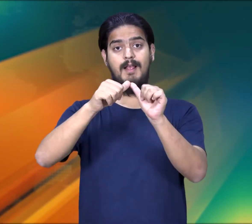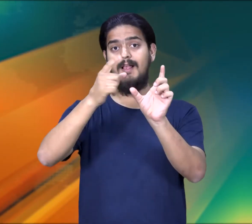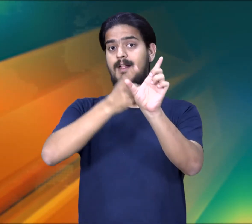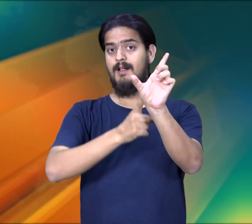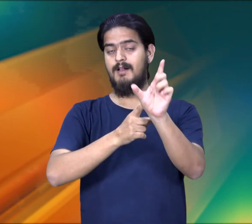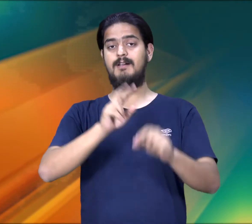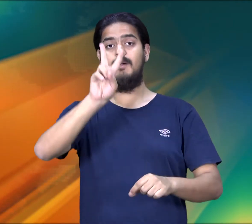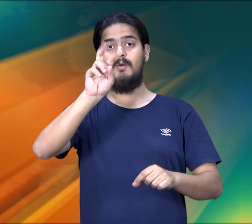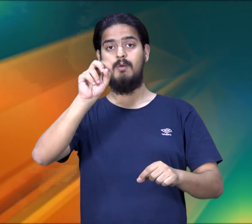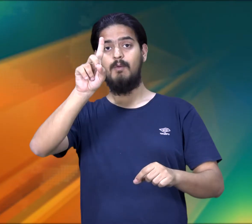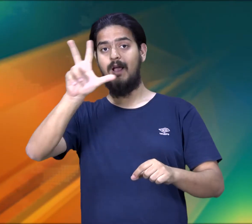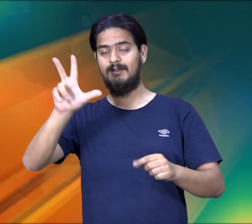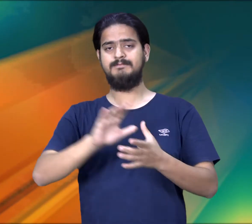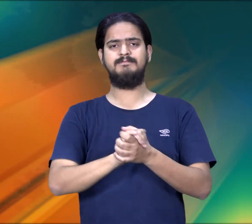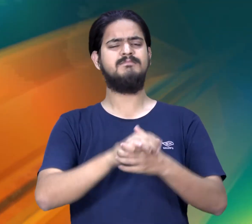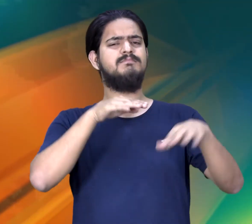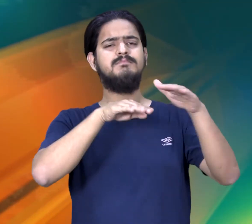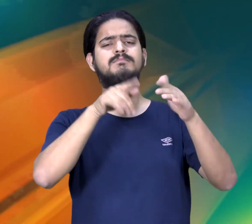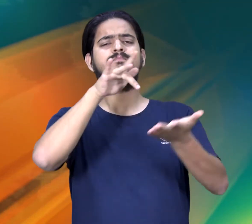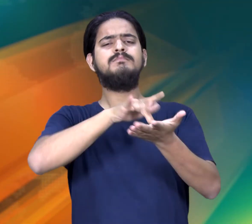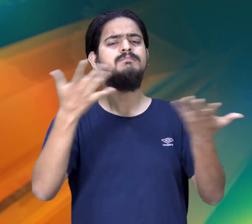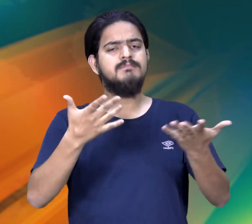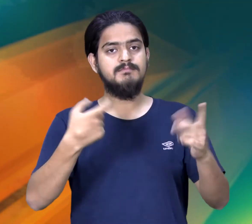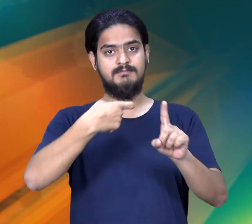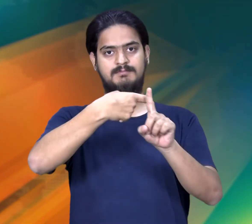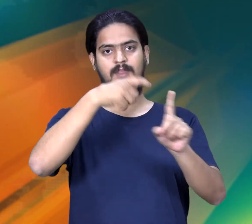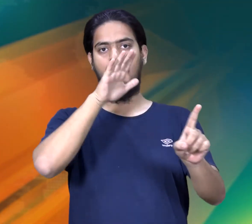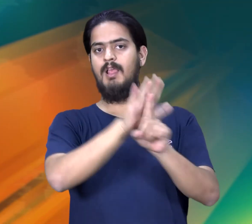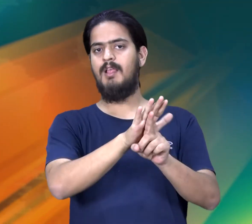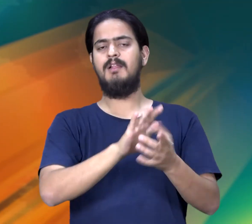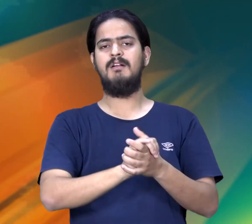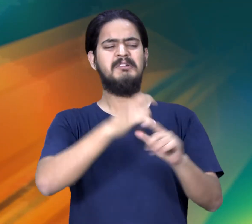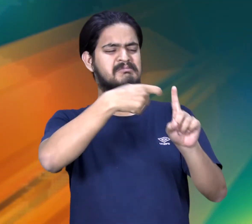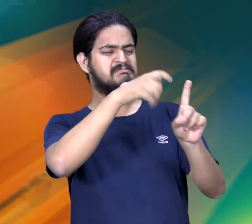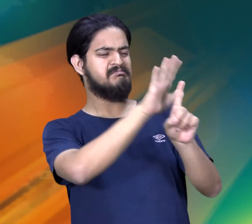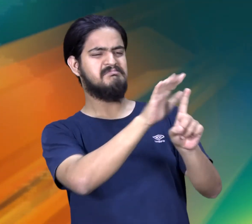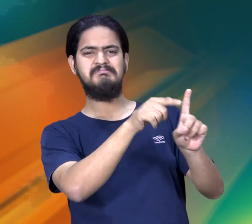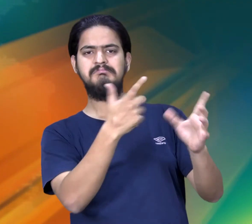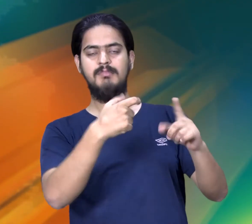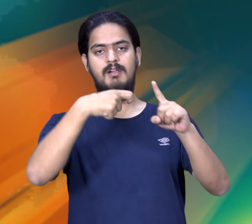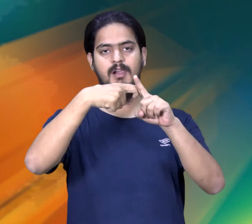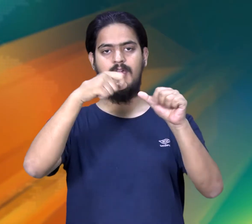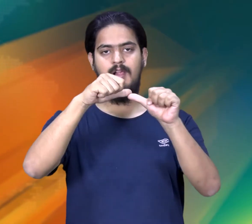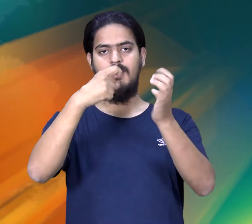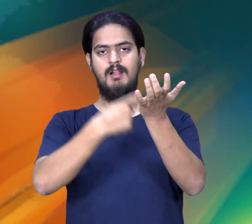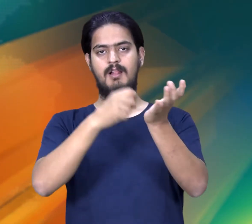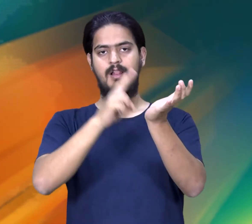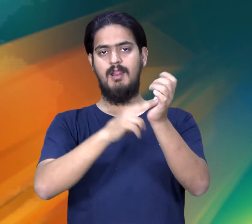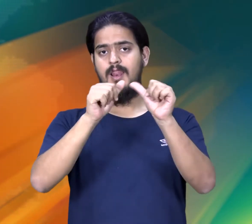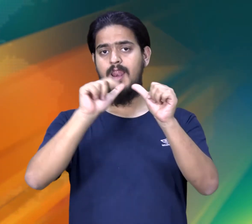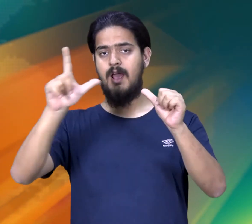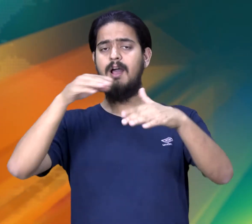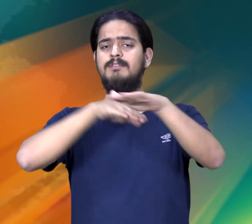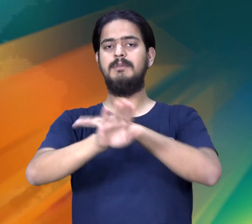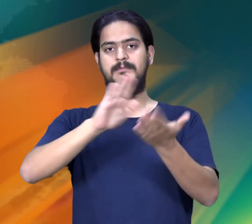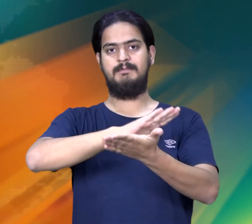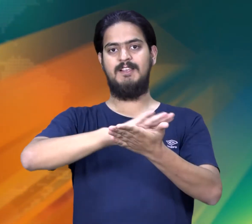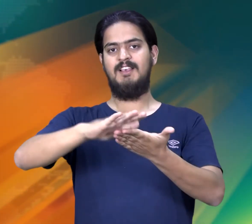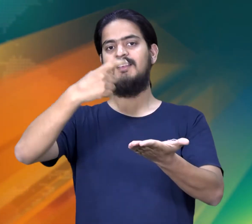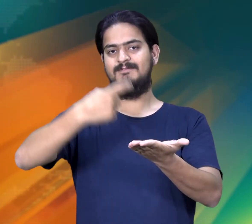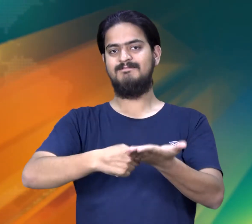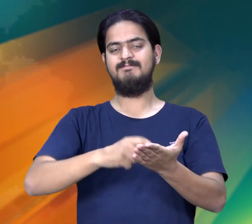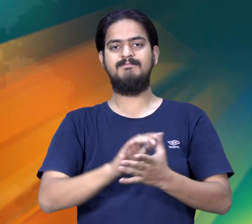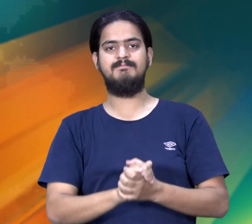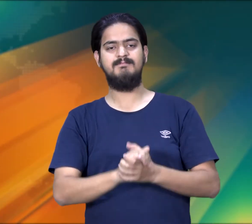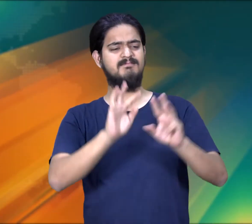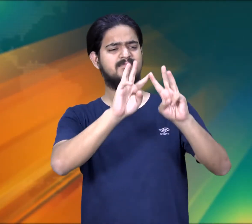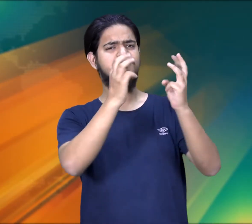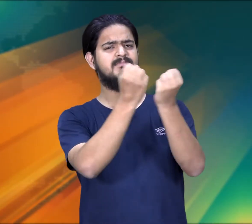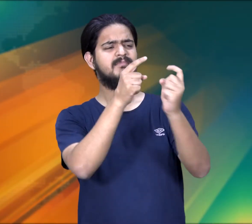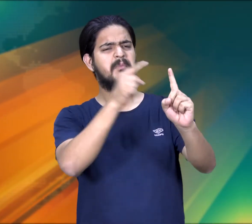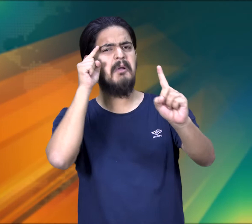Workshop on 3rd, 4th and 5th May 2018 at Karnal, at one of the centers in Haryana.